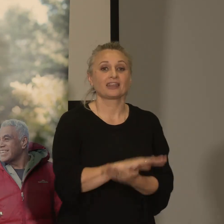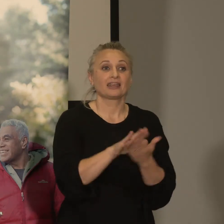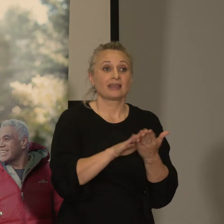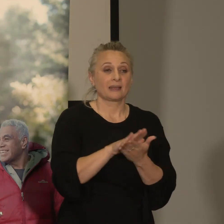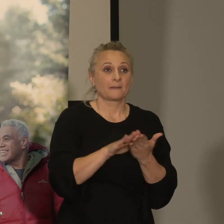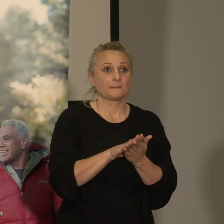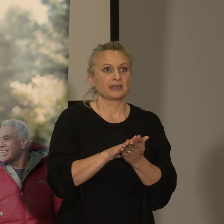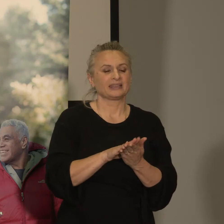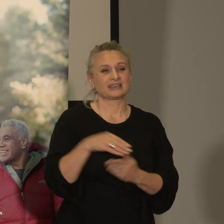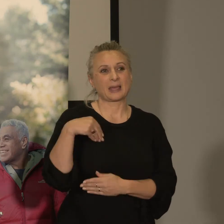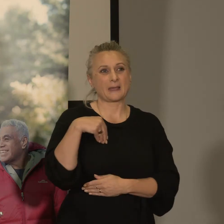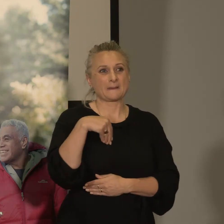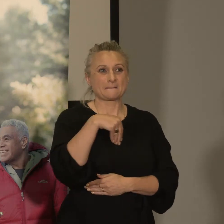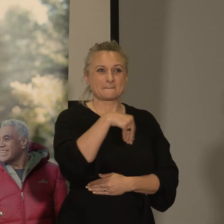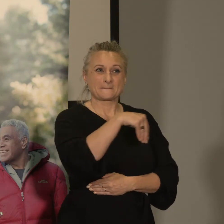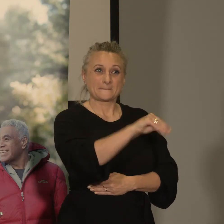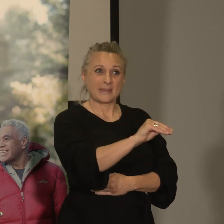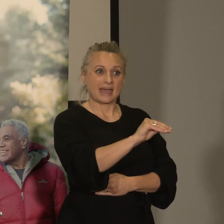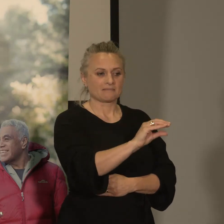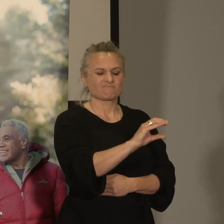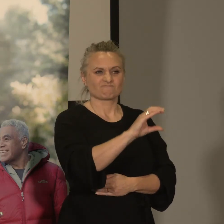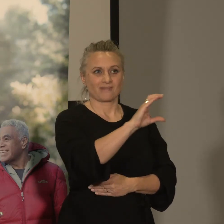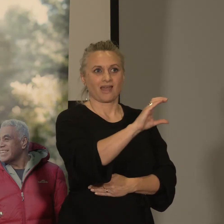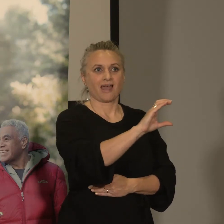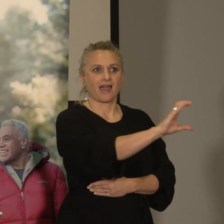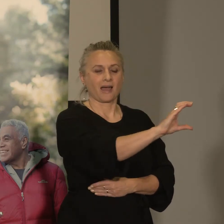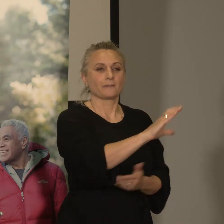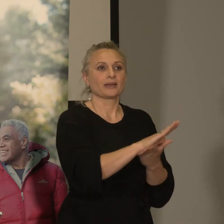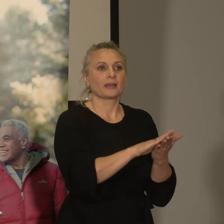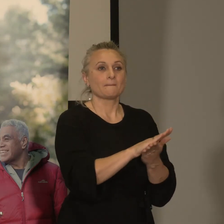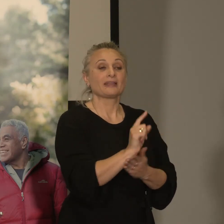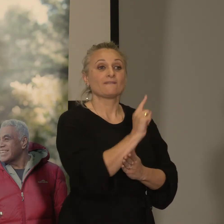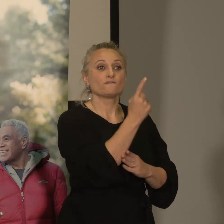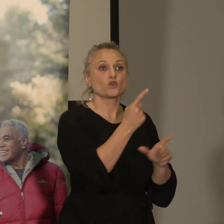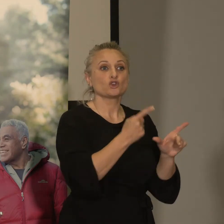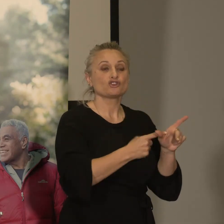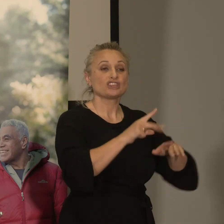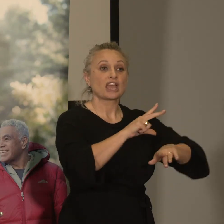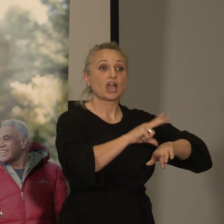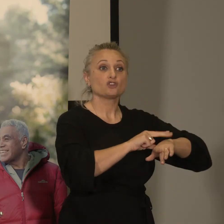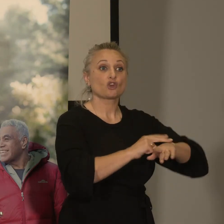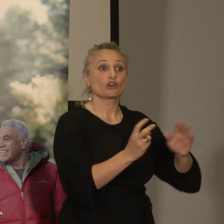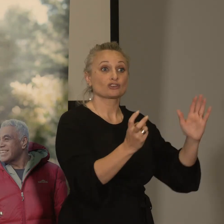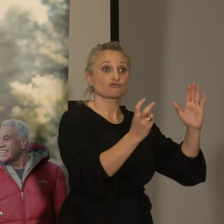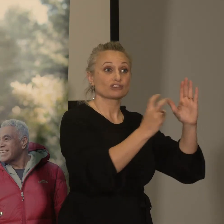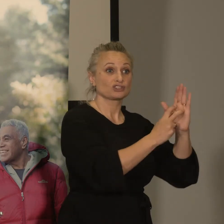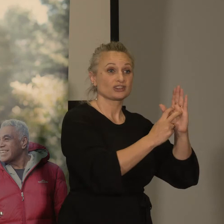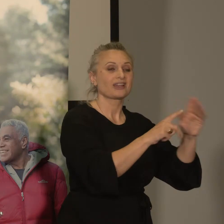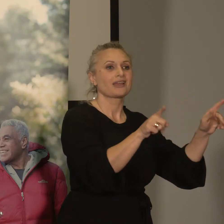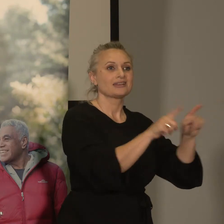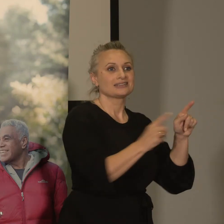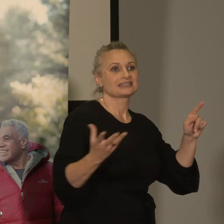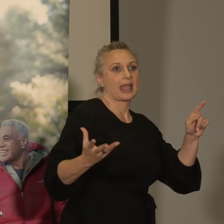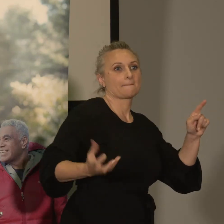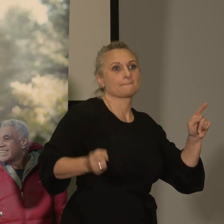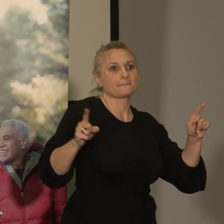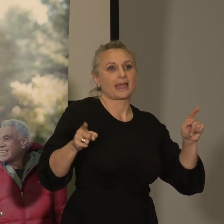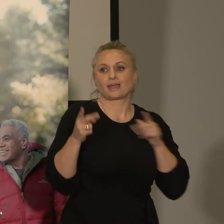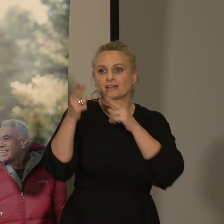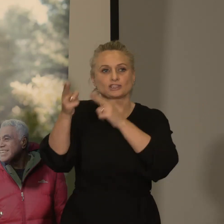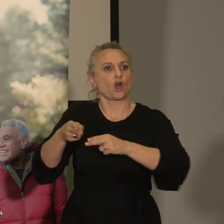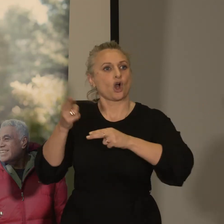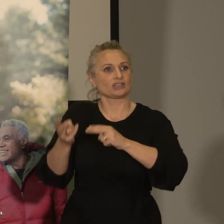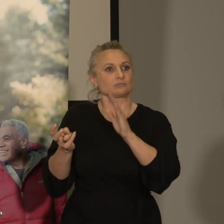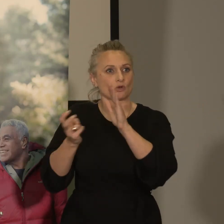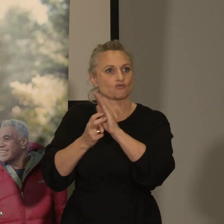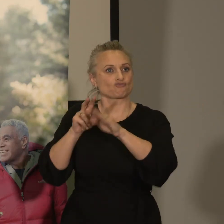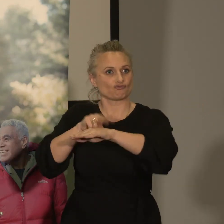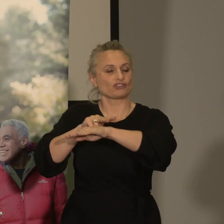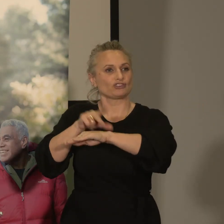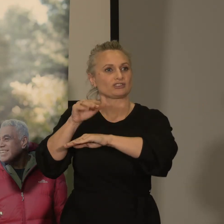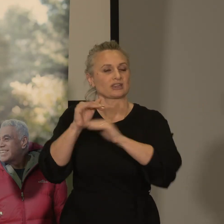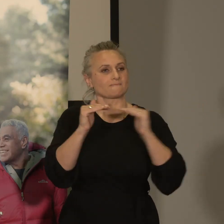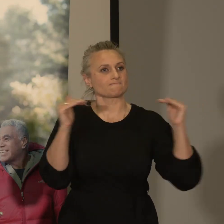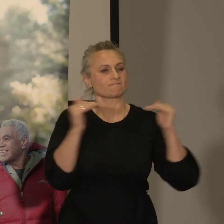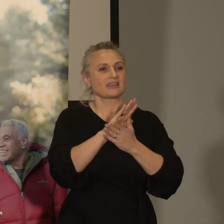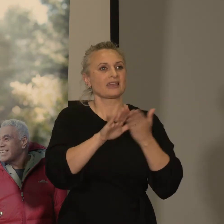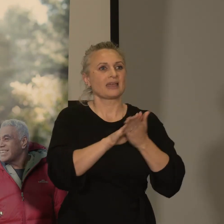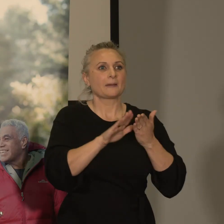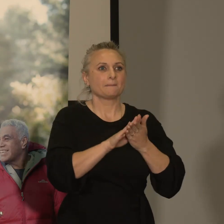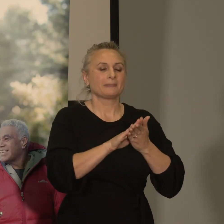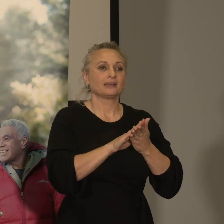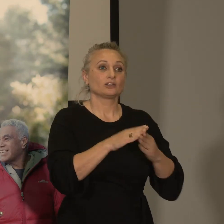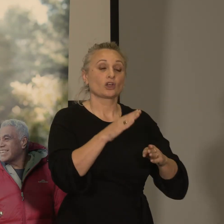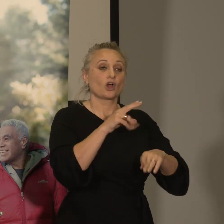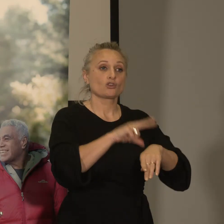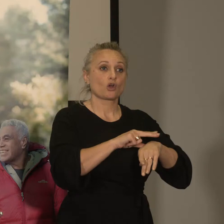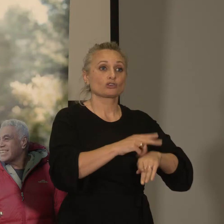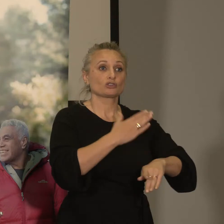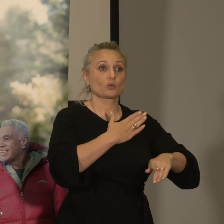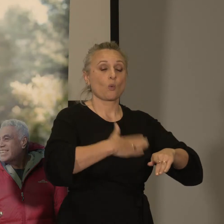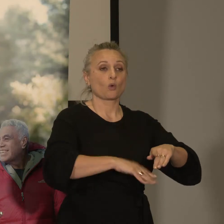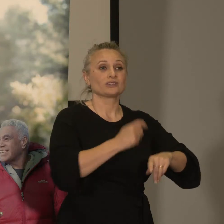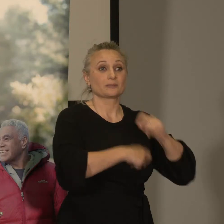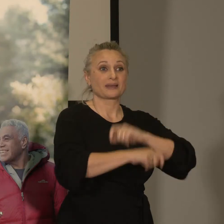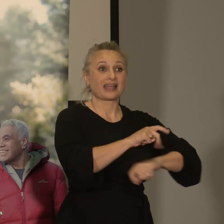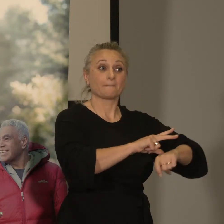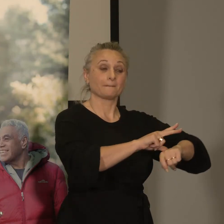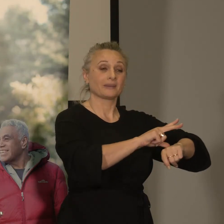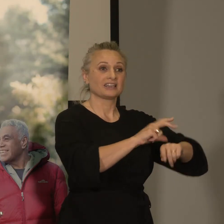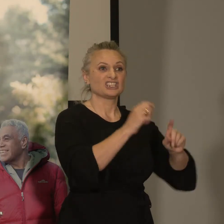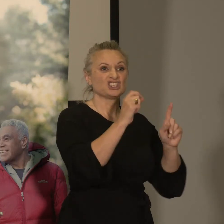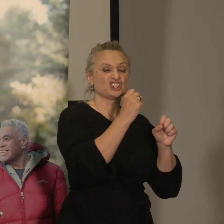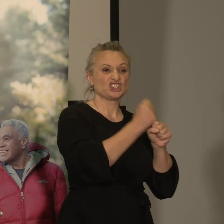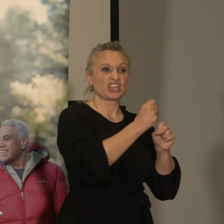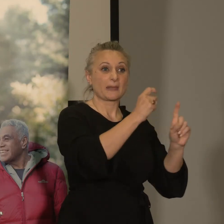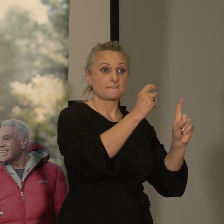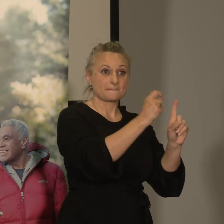taken steps to address the